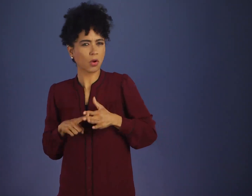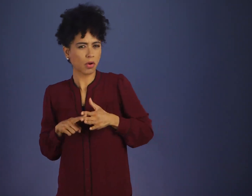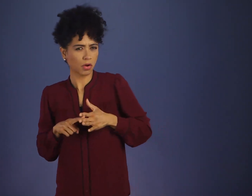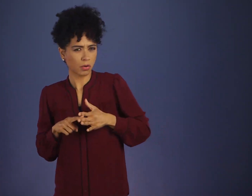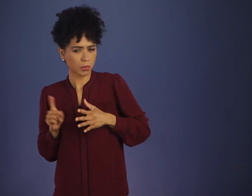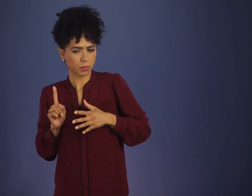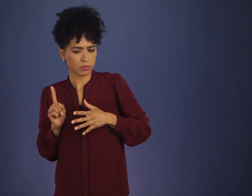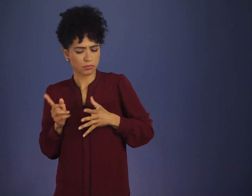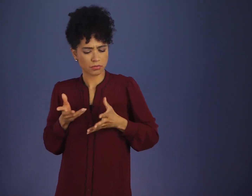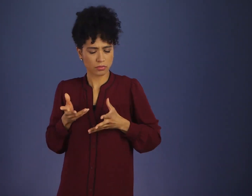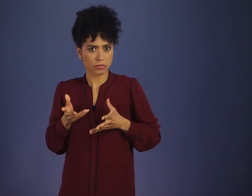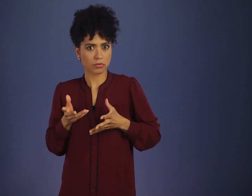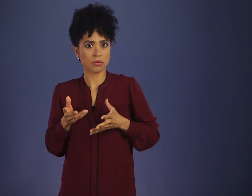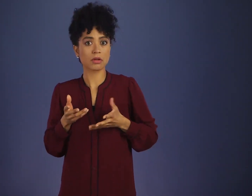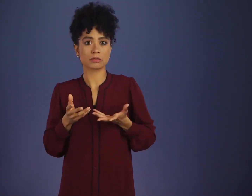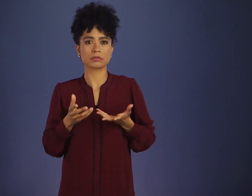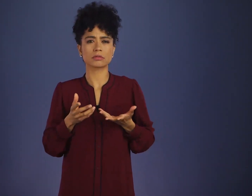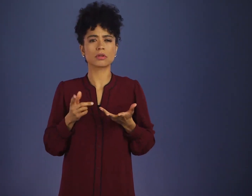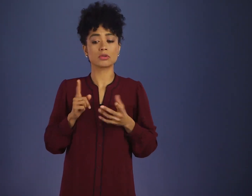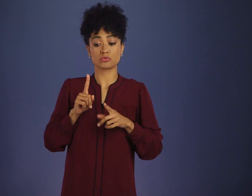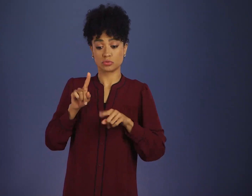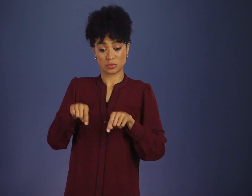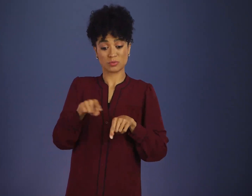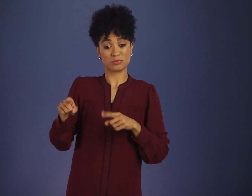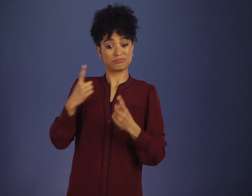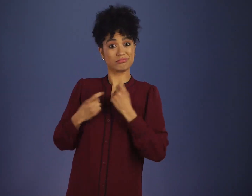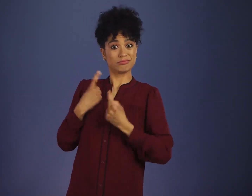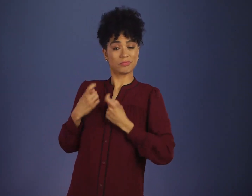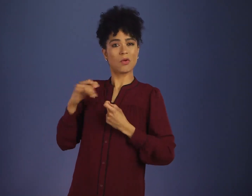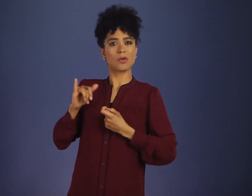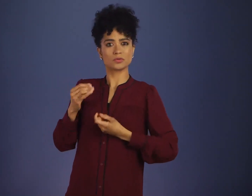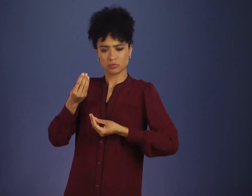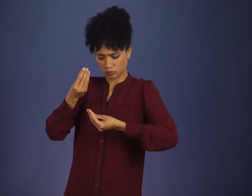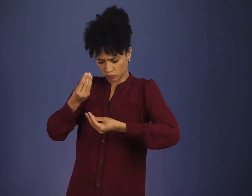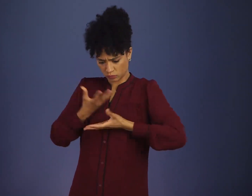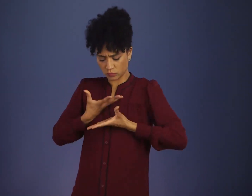and indicate whether I may be able to alter my own conduct